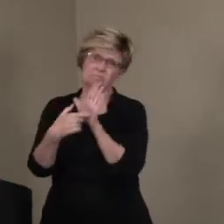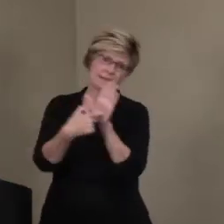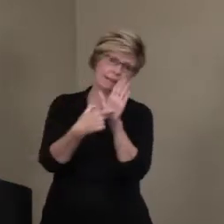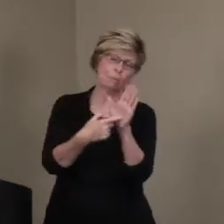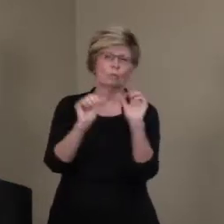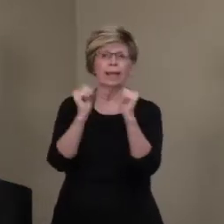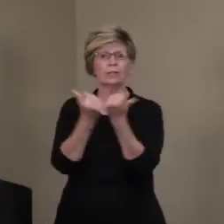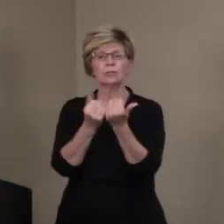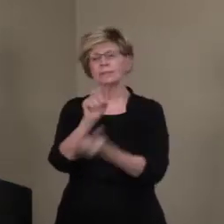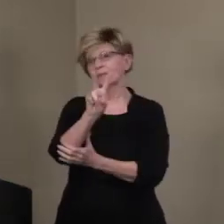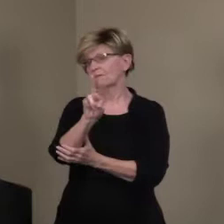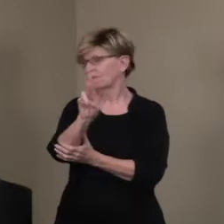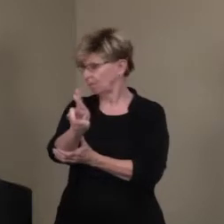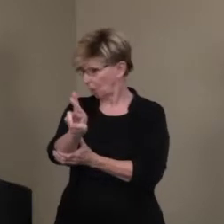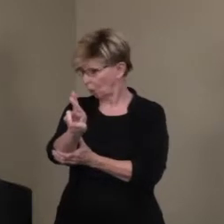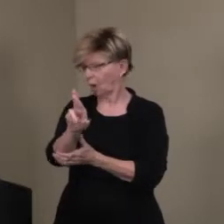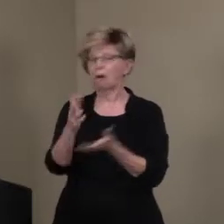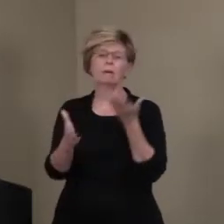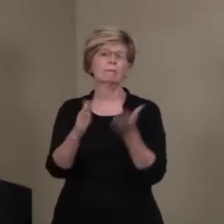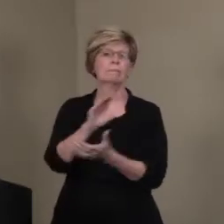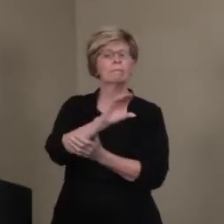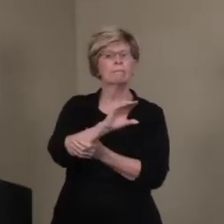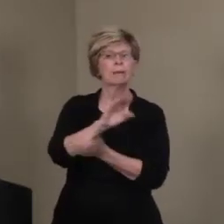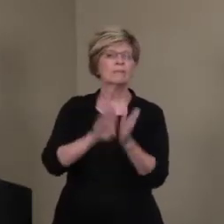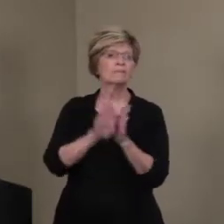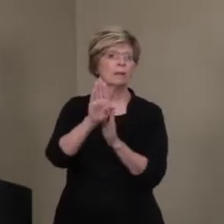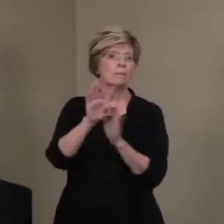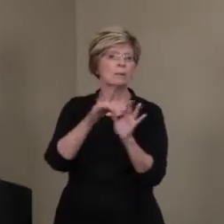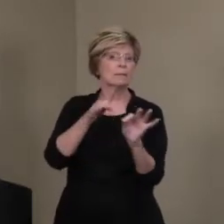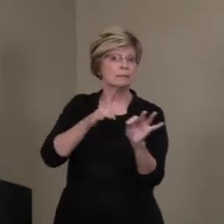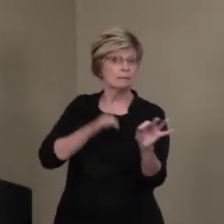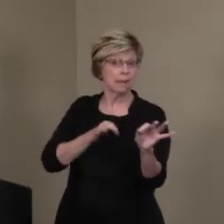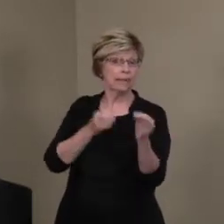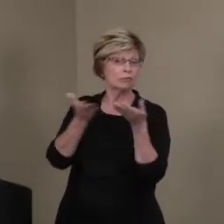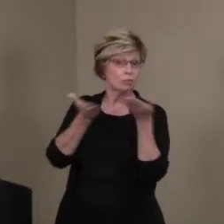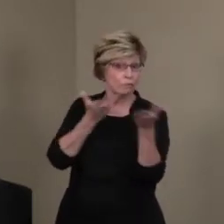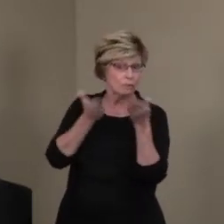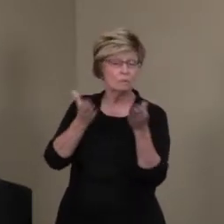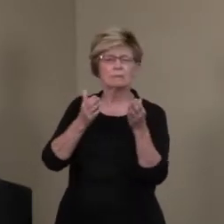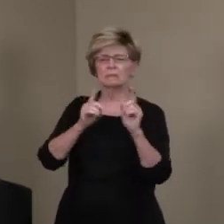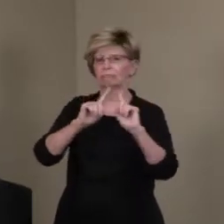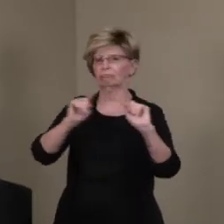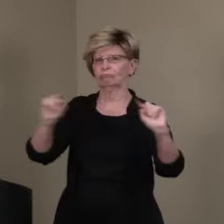encounter and so we also will have other agencies such as VR developmental delays